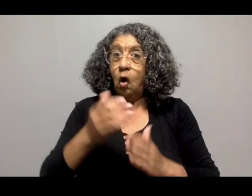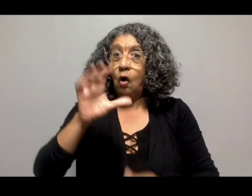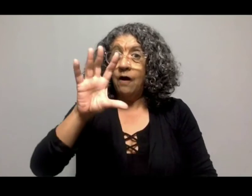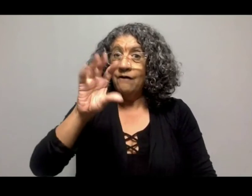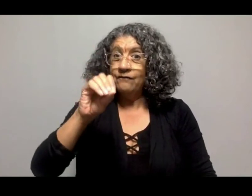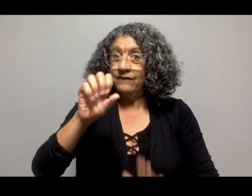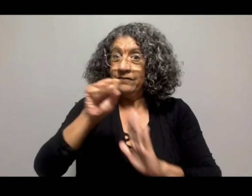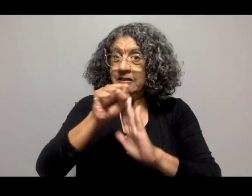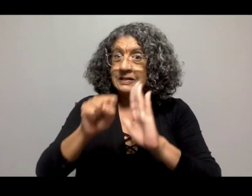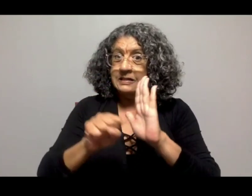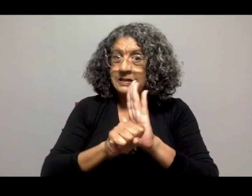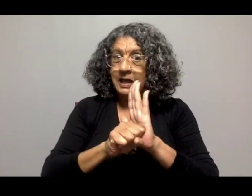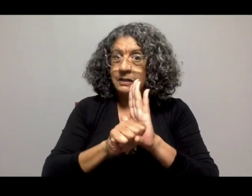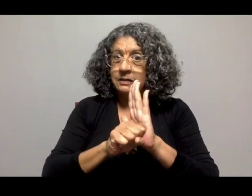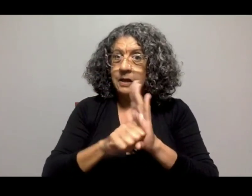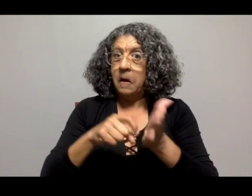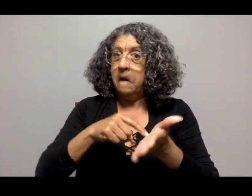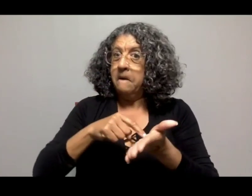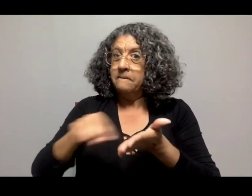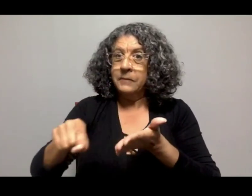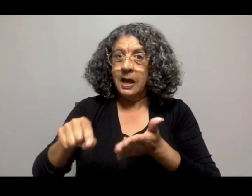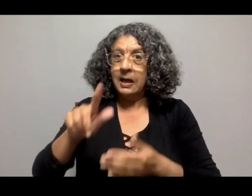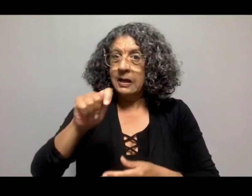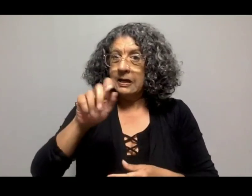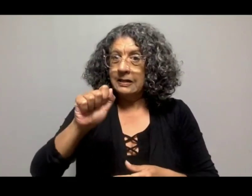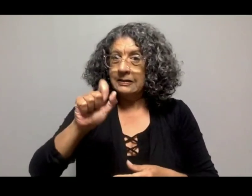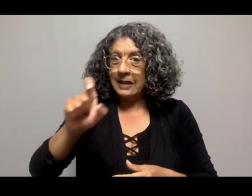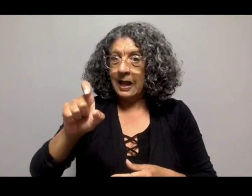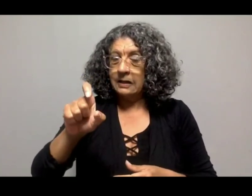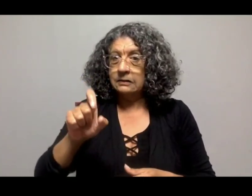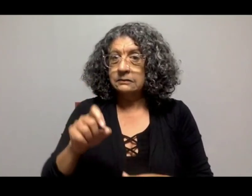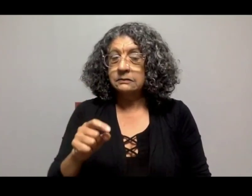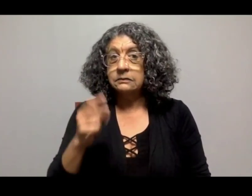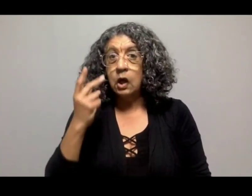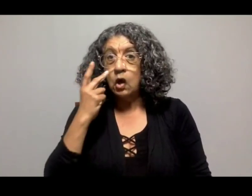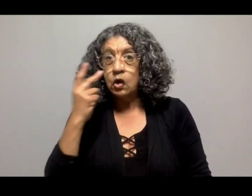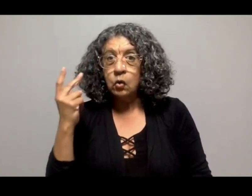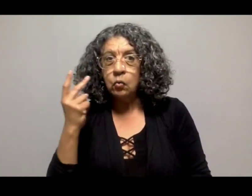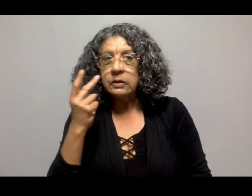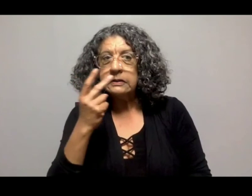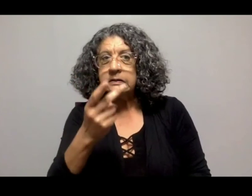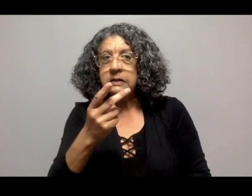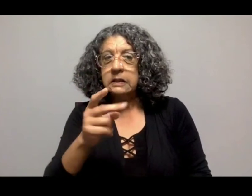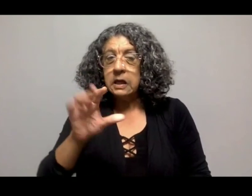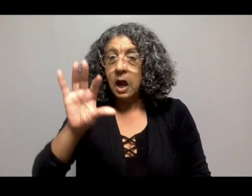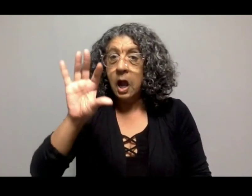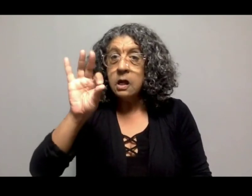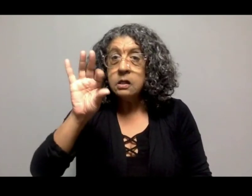Not all 50 states pay state income tax . If you see